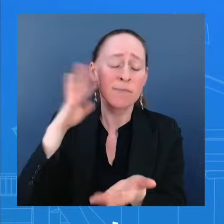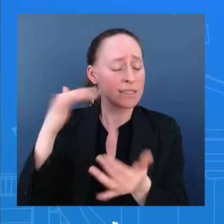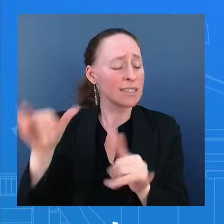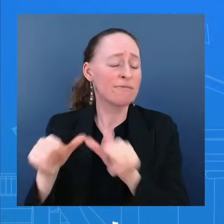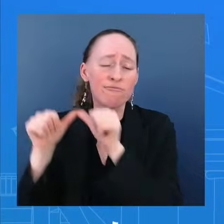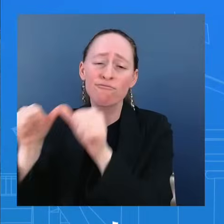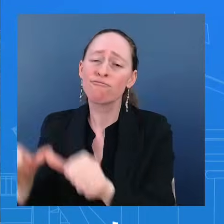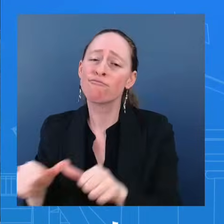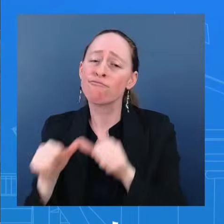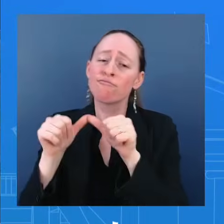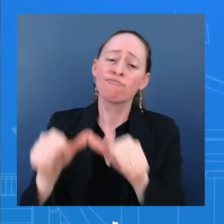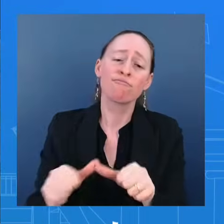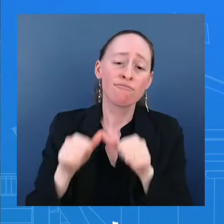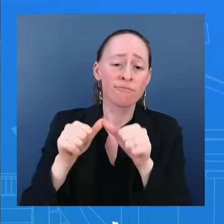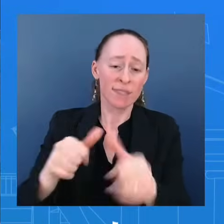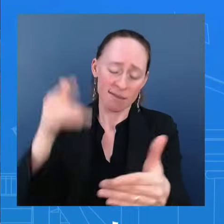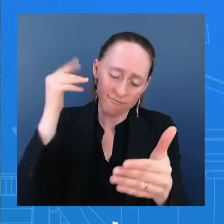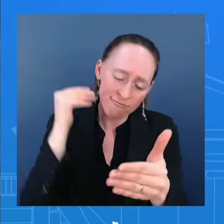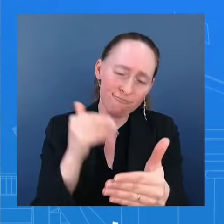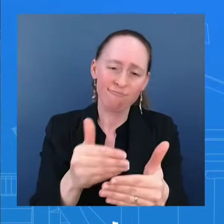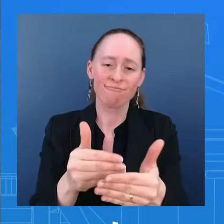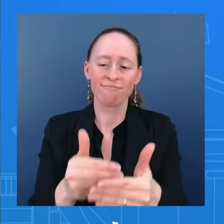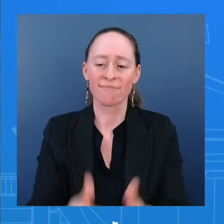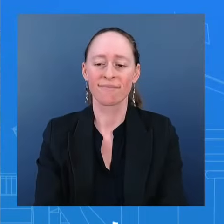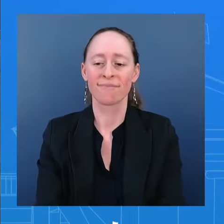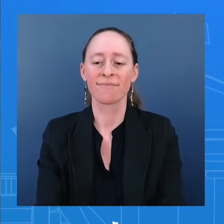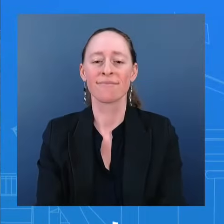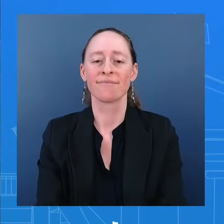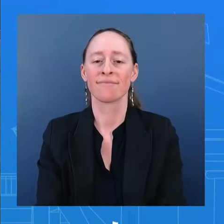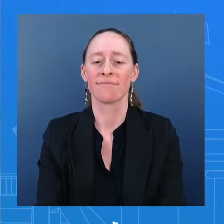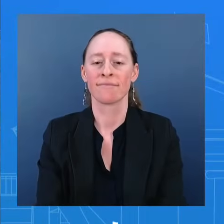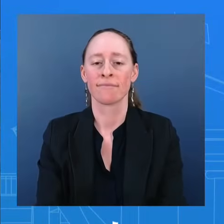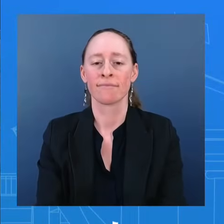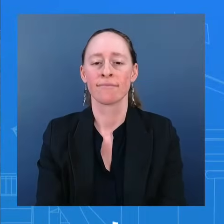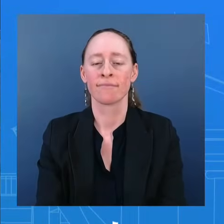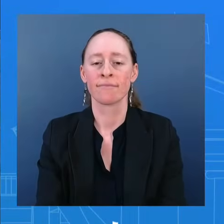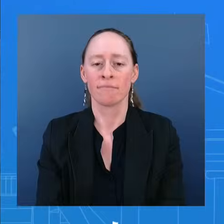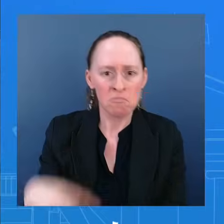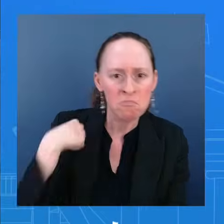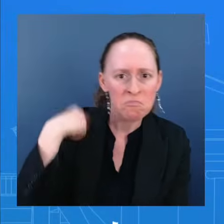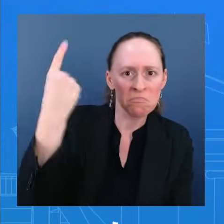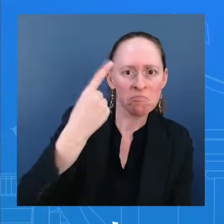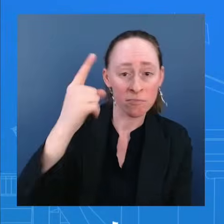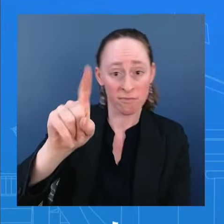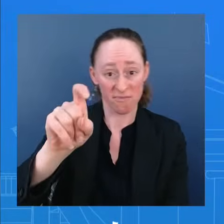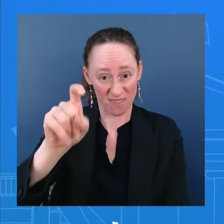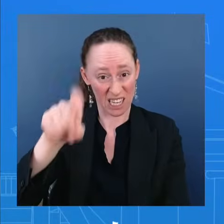The Press: Do you think he should apologize based on what the polling found? Ms. Jean-Pierre: What I think is --